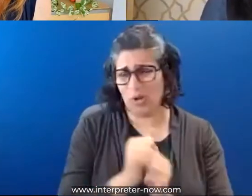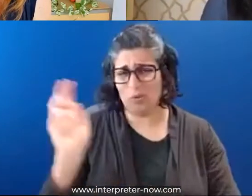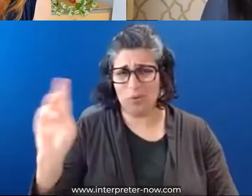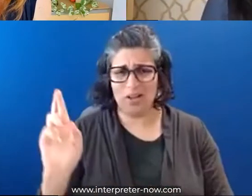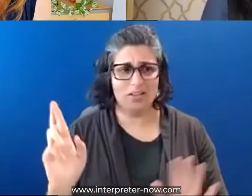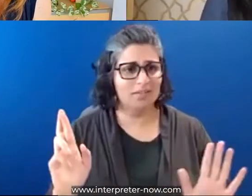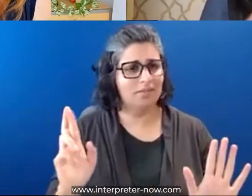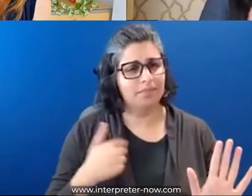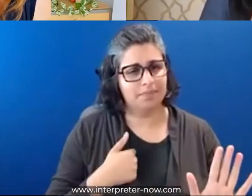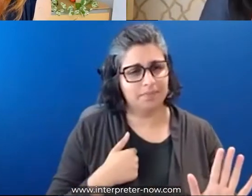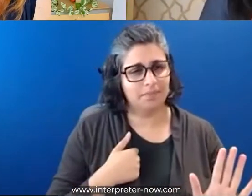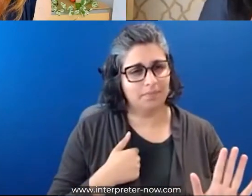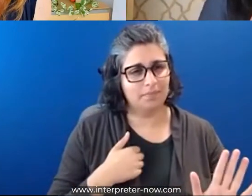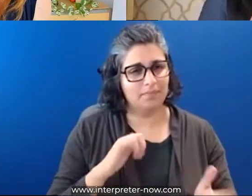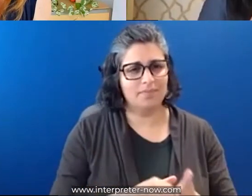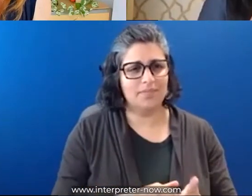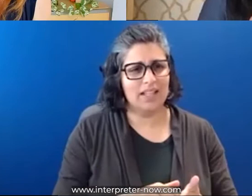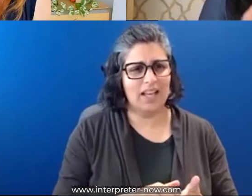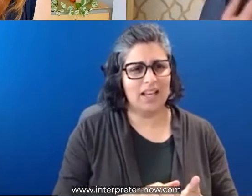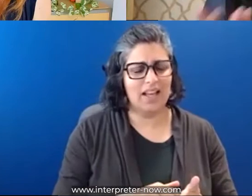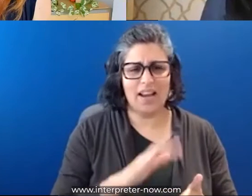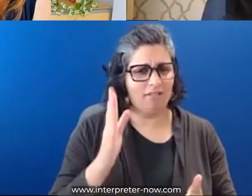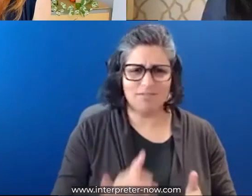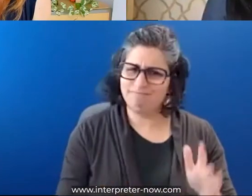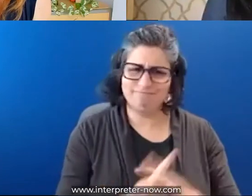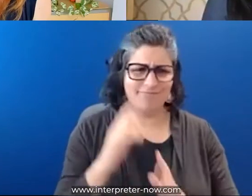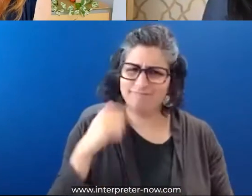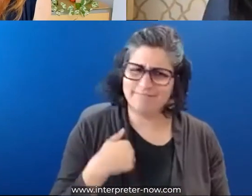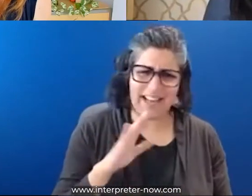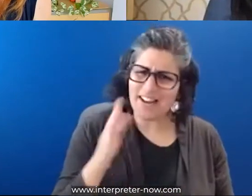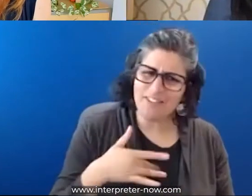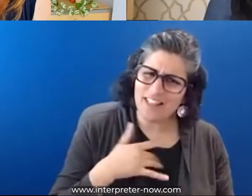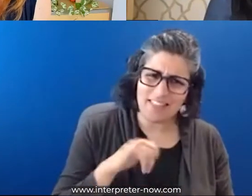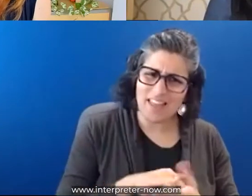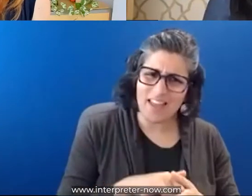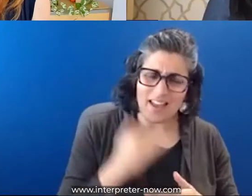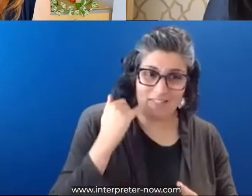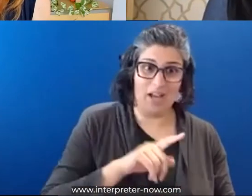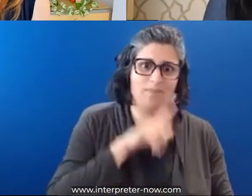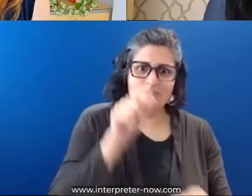type stuff?" That doesn't ever come up for me. I don't ever feel like I'm selling out if I can be authentic, but I have to allow them